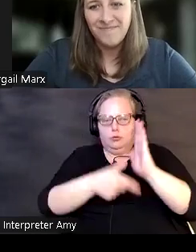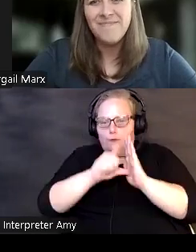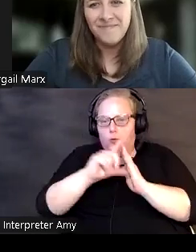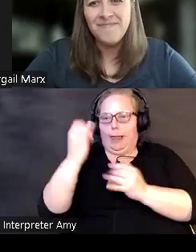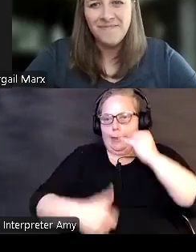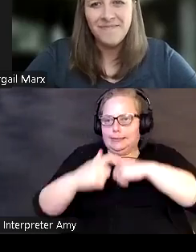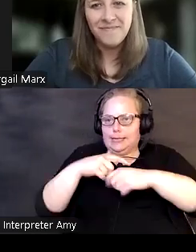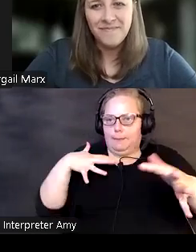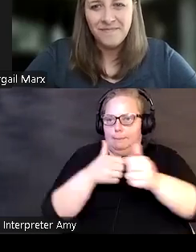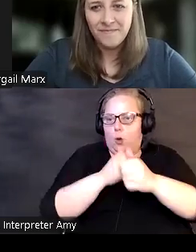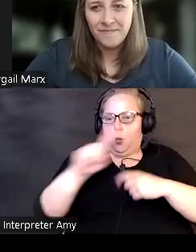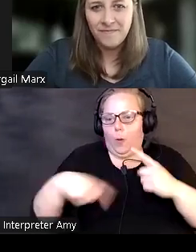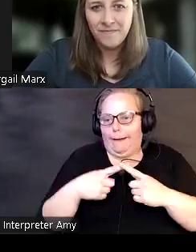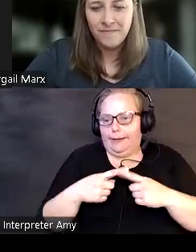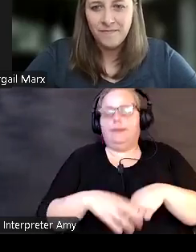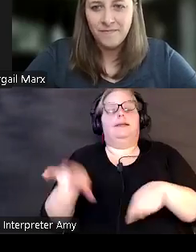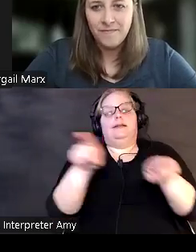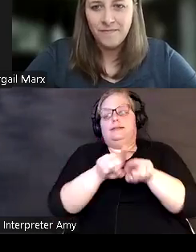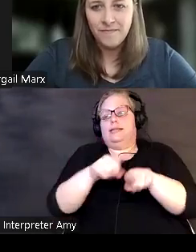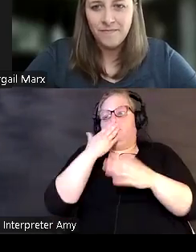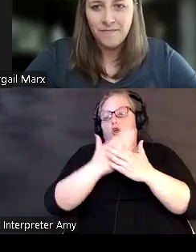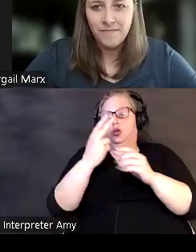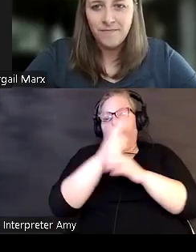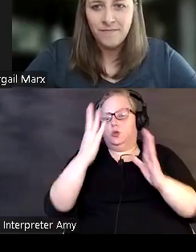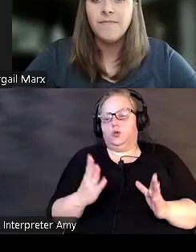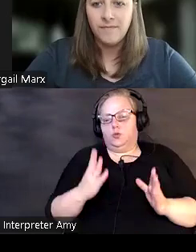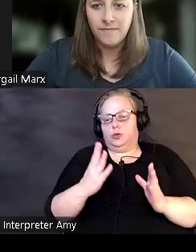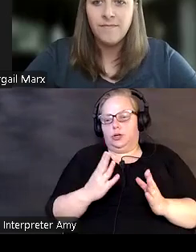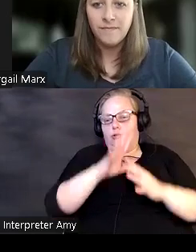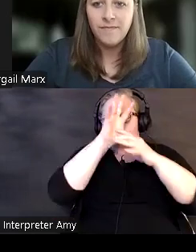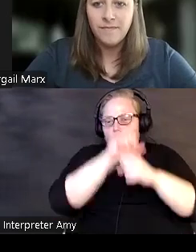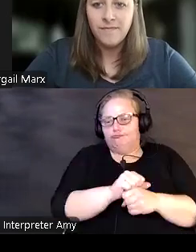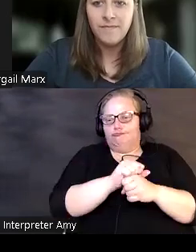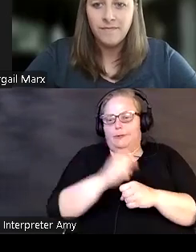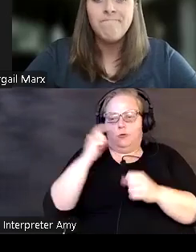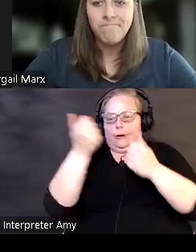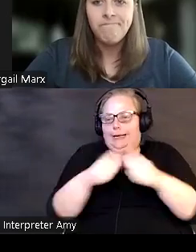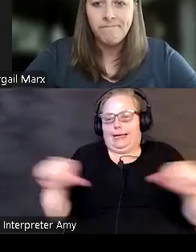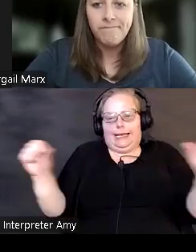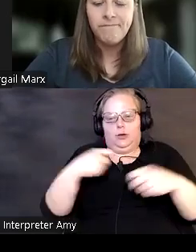Just like we would use our good consumer practices for any kind of product that we're looking to buy